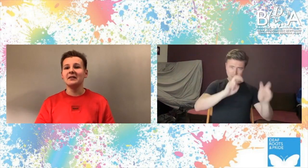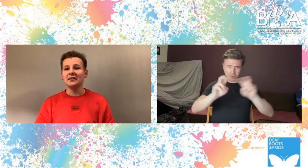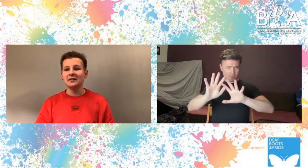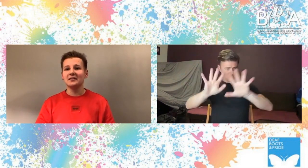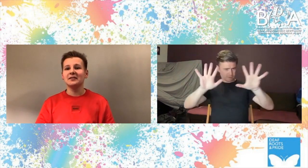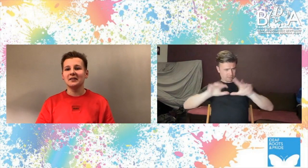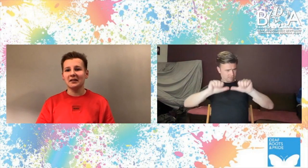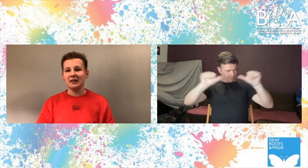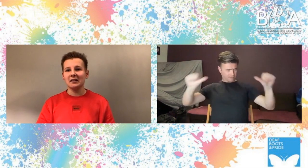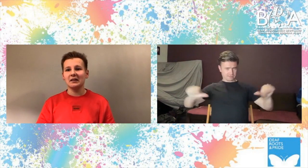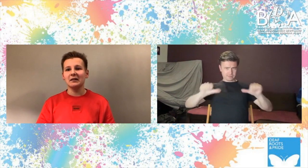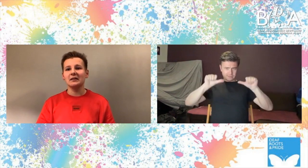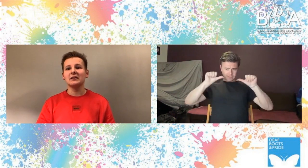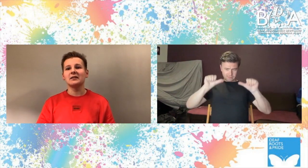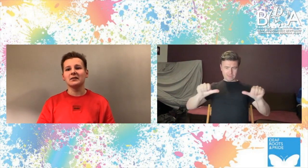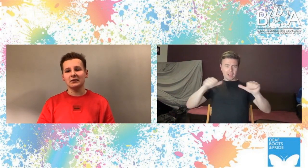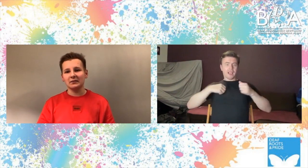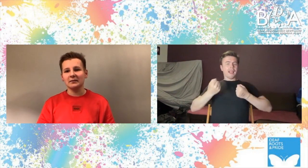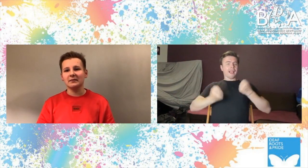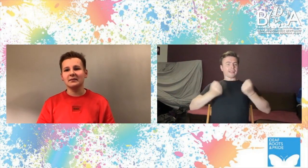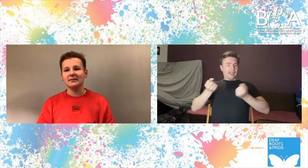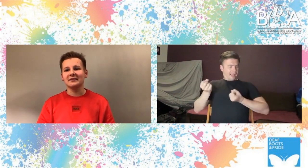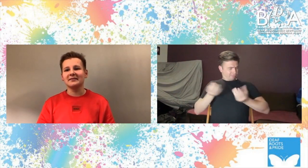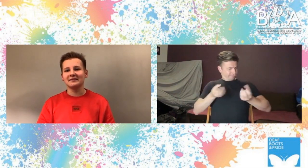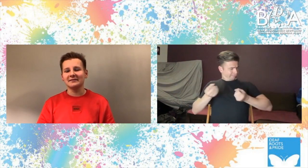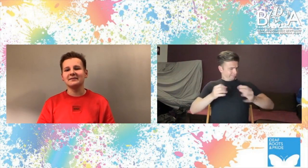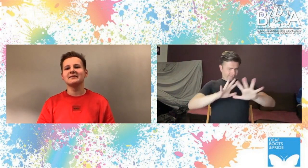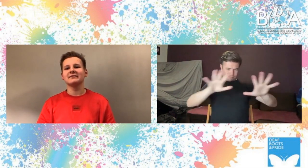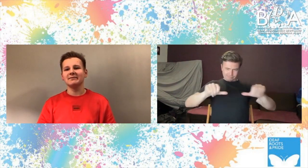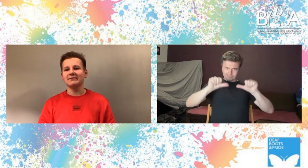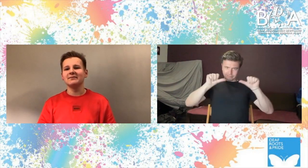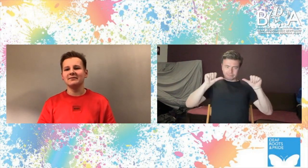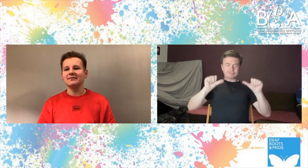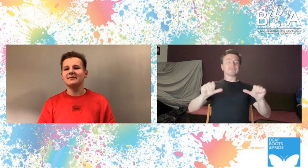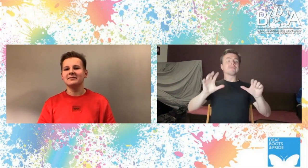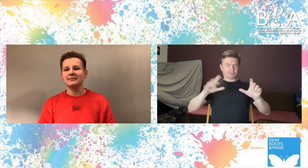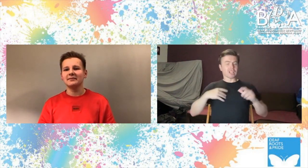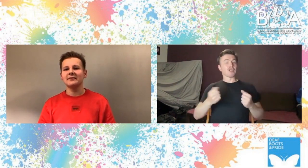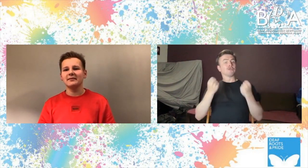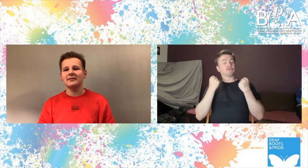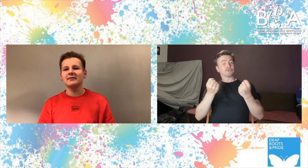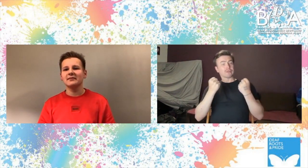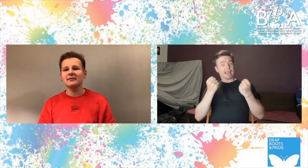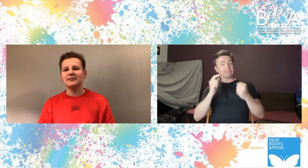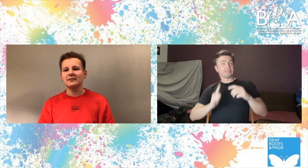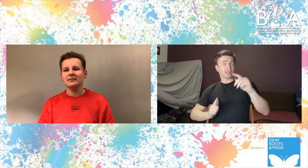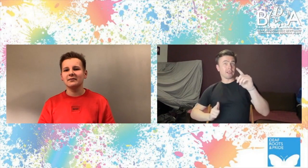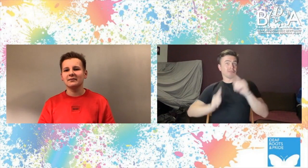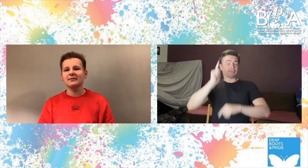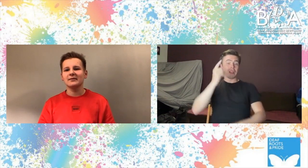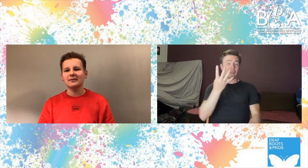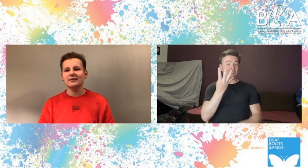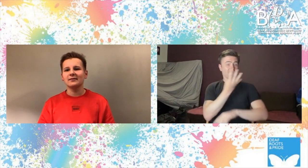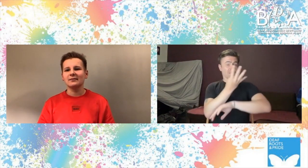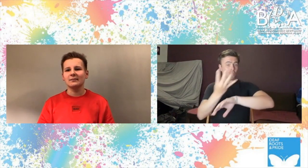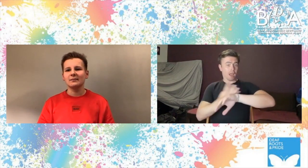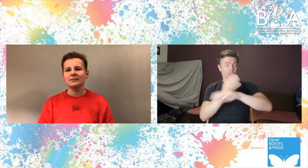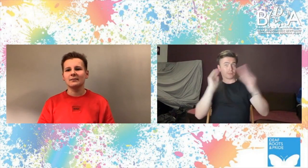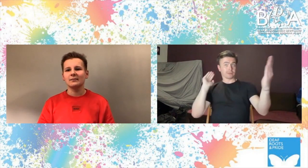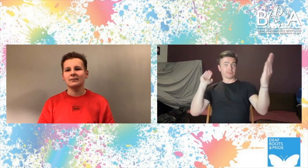that we wanted to create. We did all the work, planning everything, got all the equipment into the car and we set off. We were driving north, and it